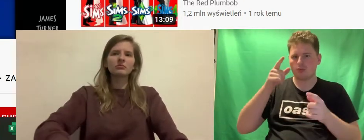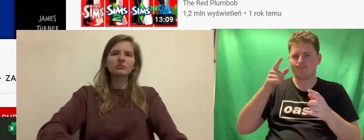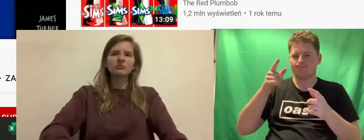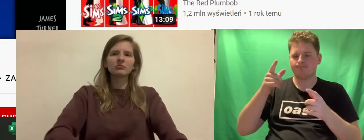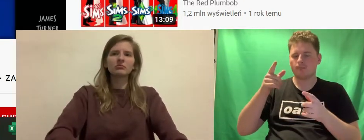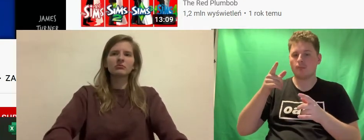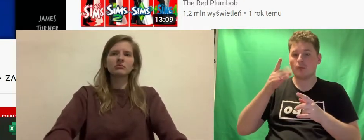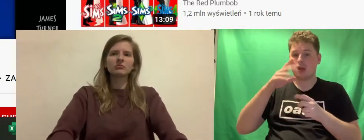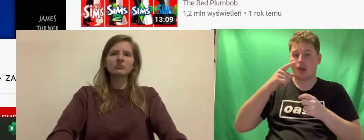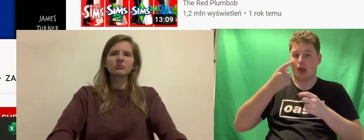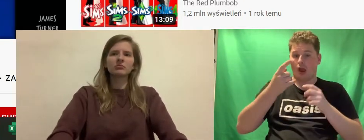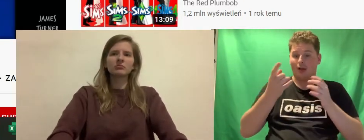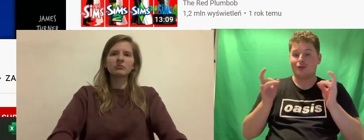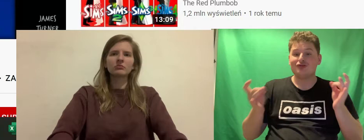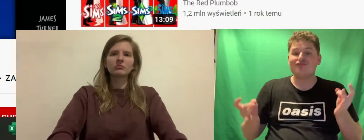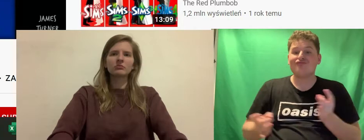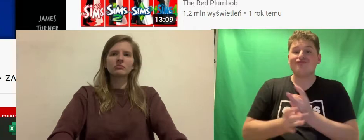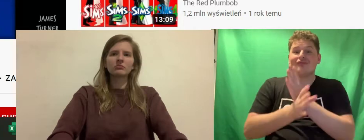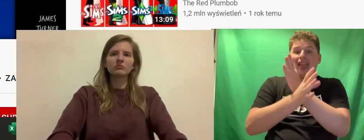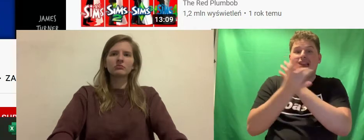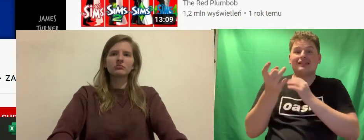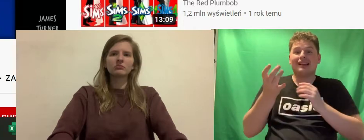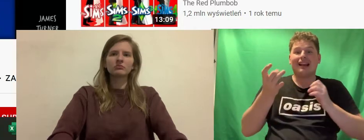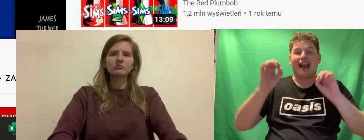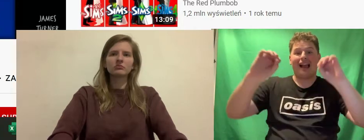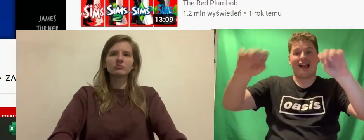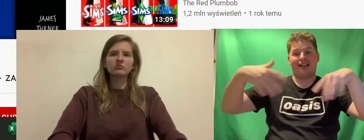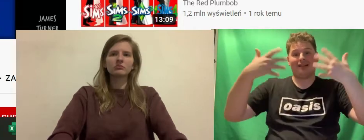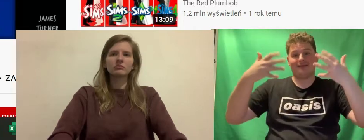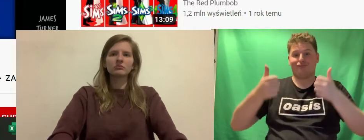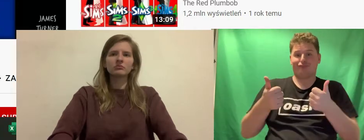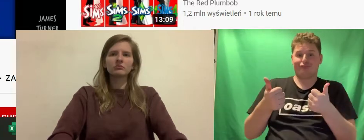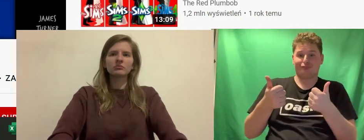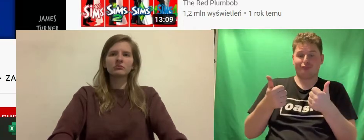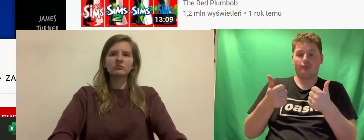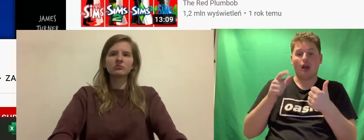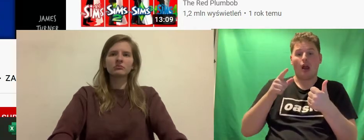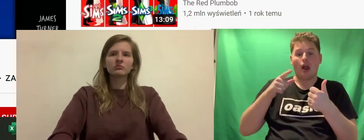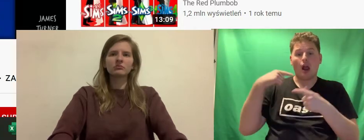Starting game - it will be great, no bugs, no system bugs but